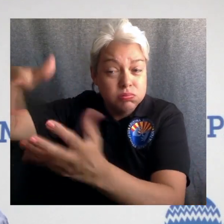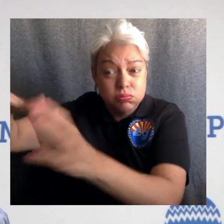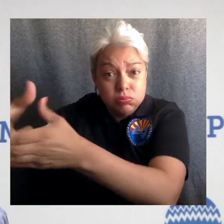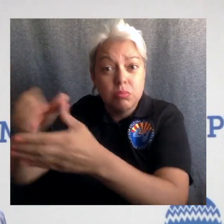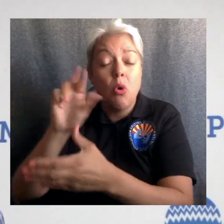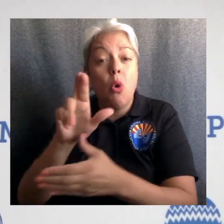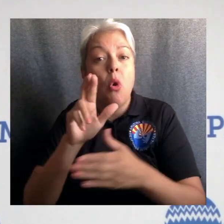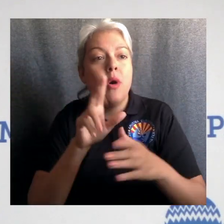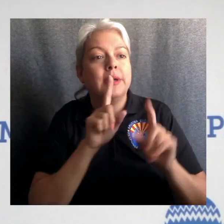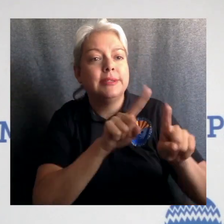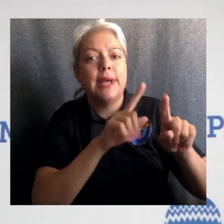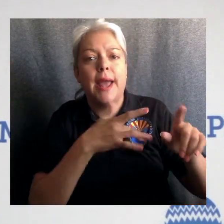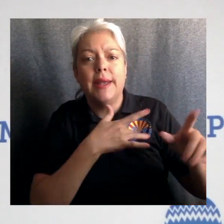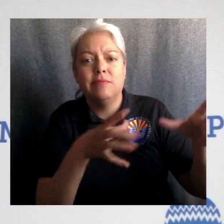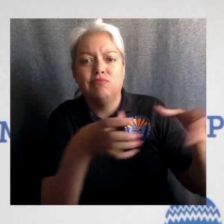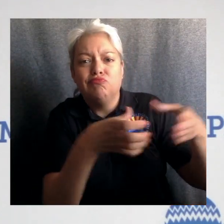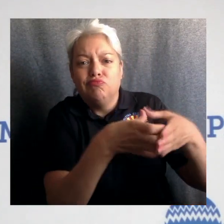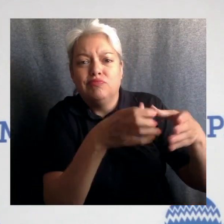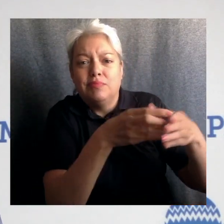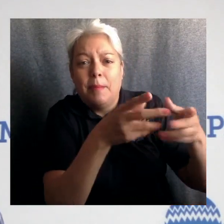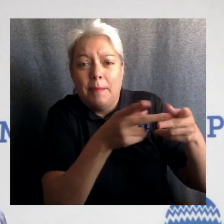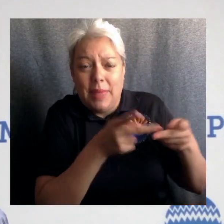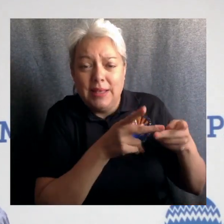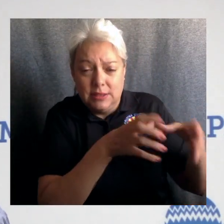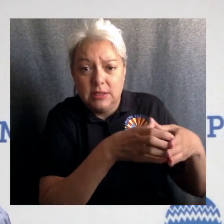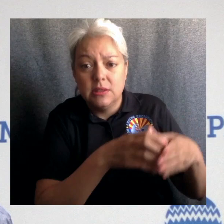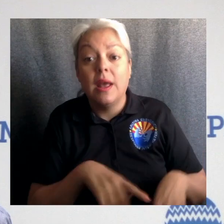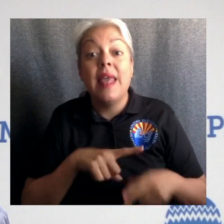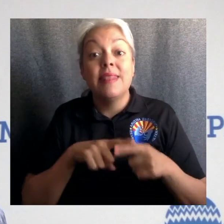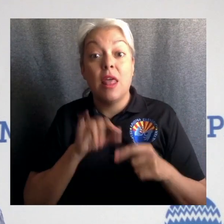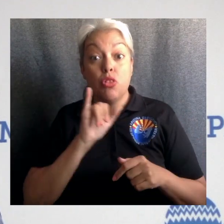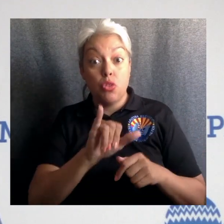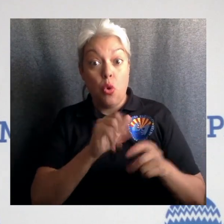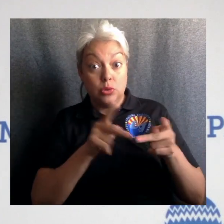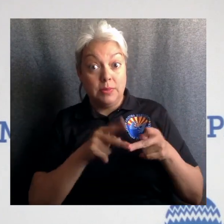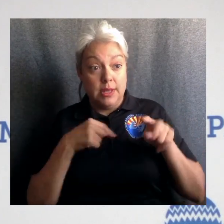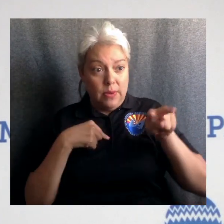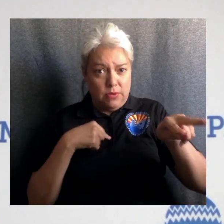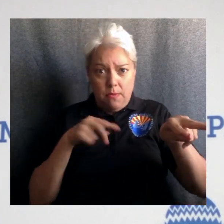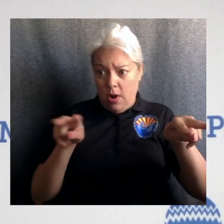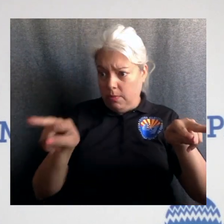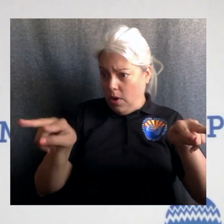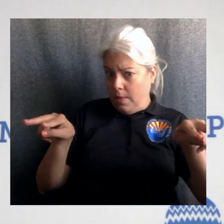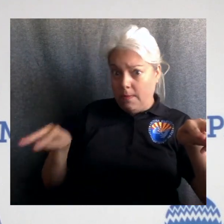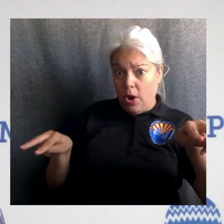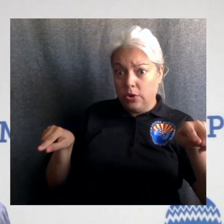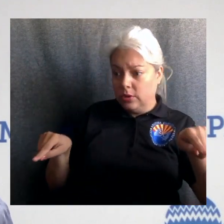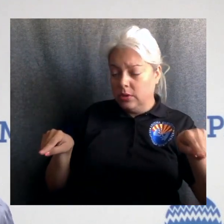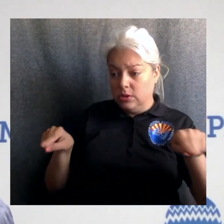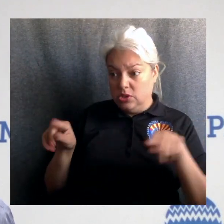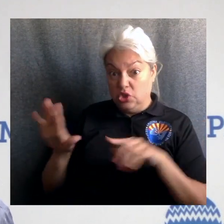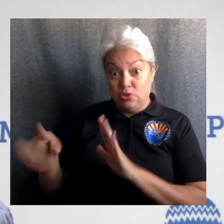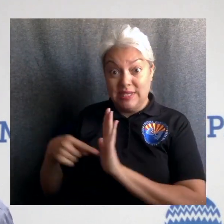Then we’ve got to monitor those contacts for symptoms and get them tested as quickly